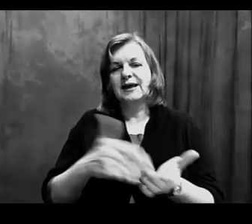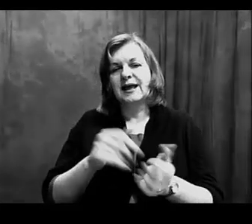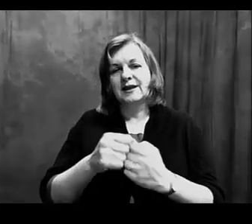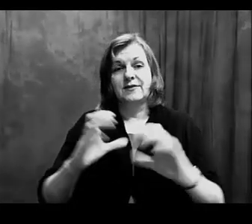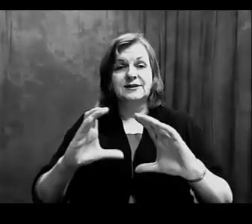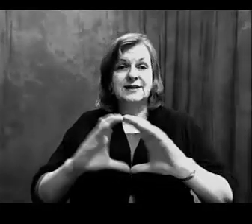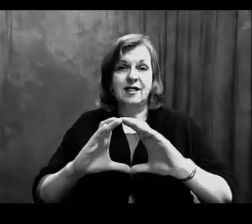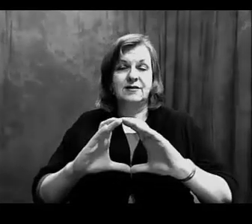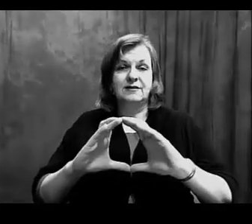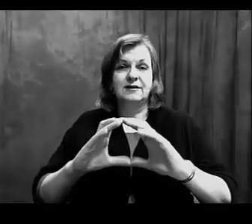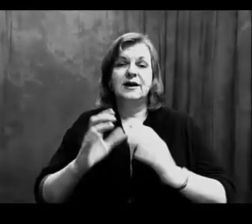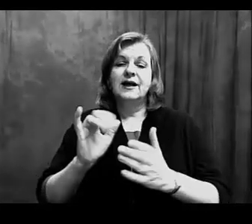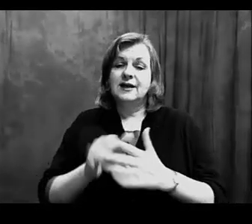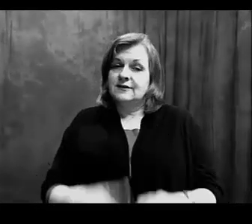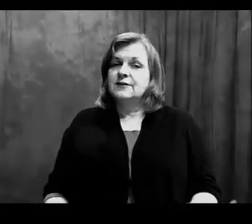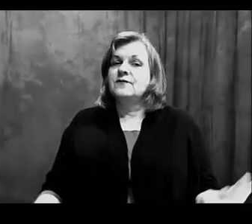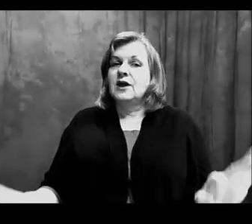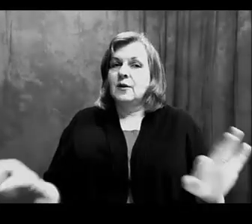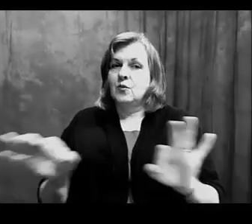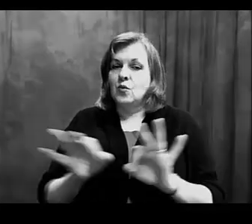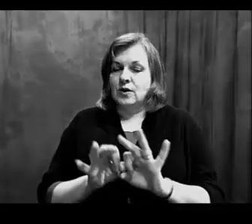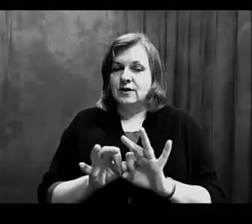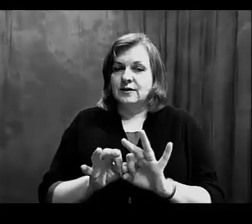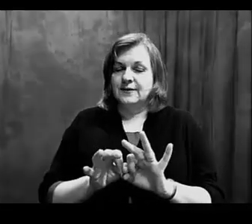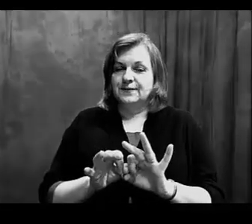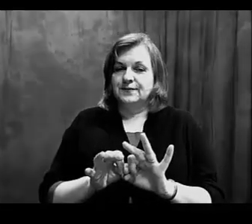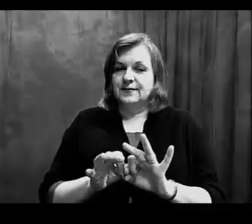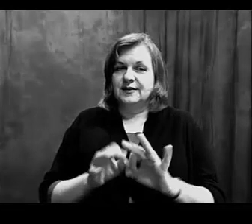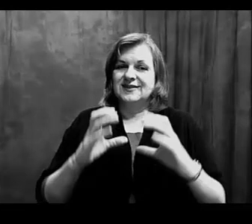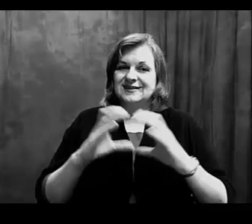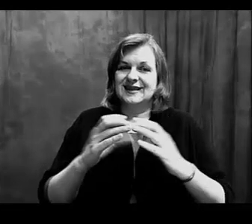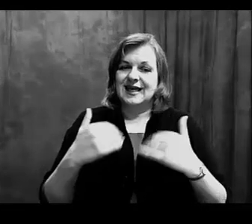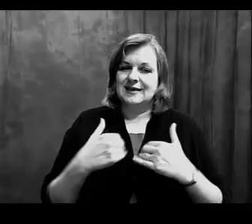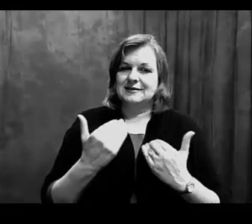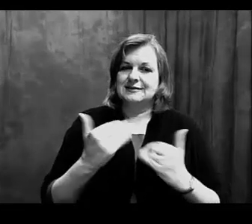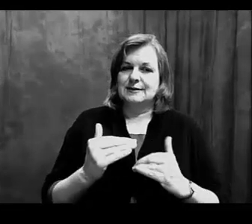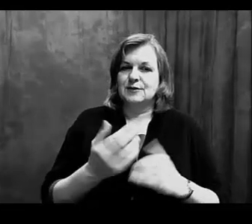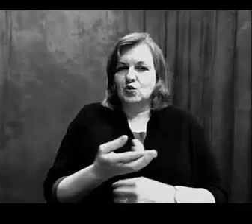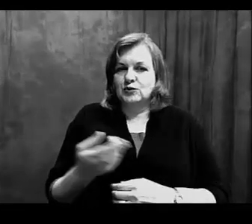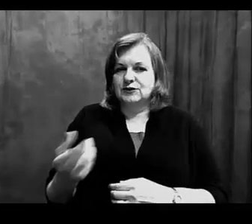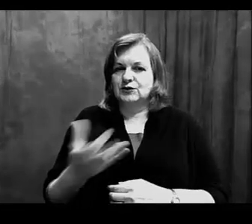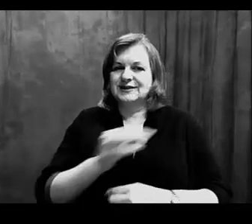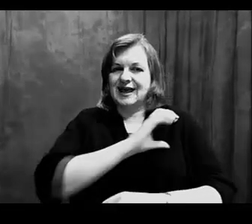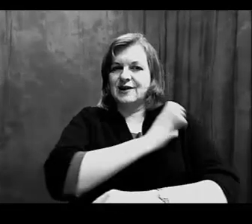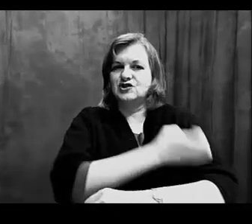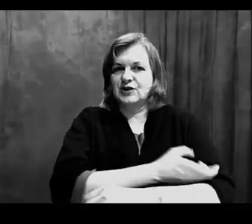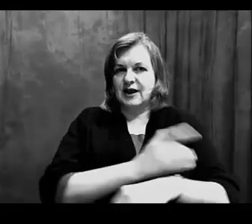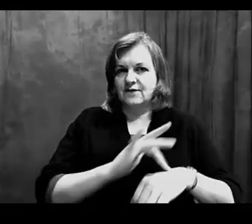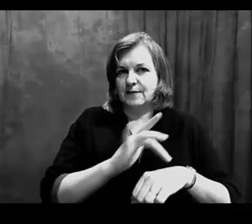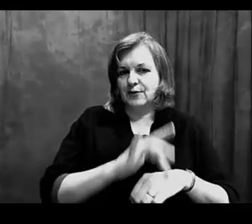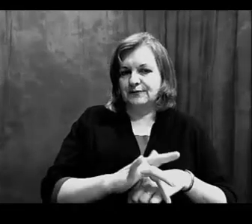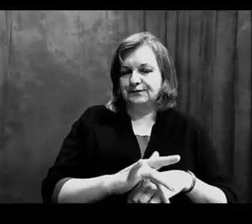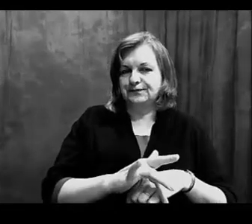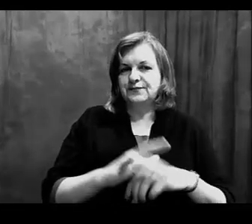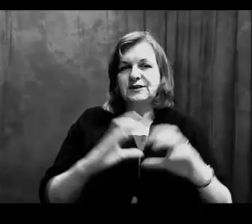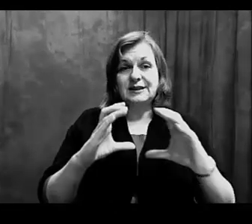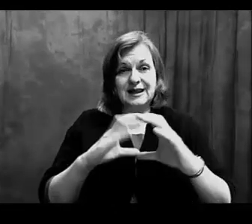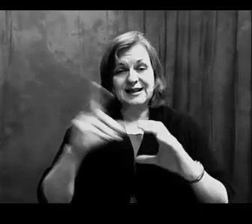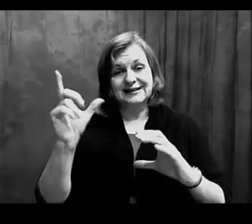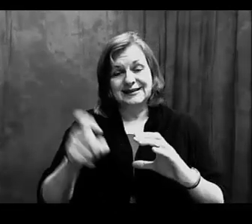mitochondria are gonna get recycled and use back in the cell again -- this is very very important we have a limited amount of energy